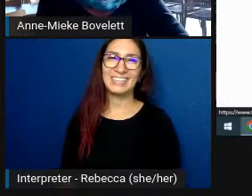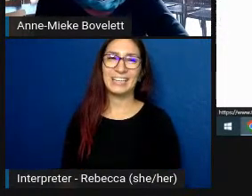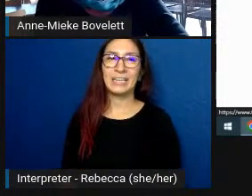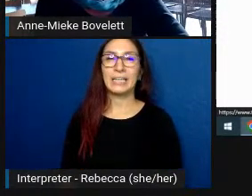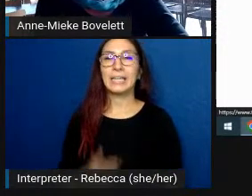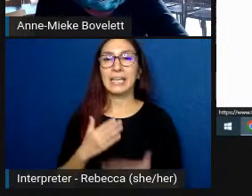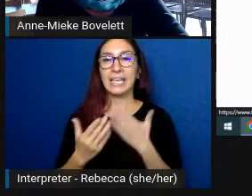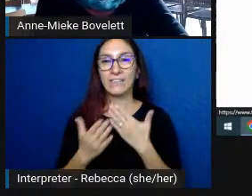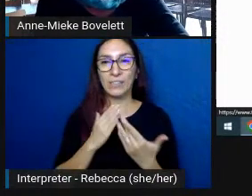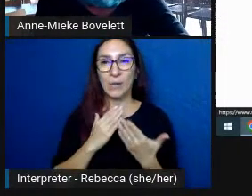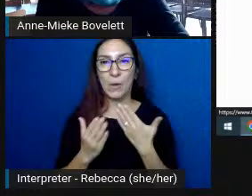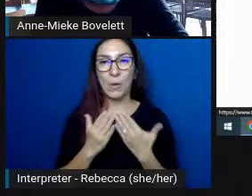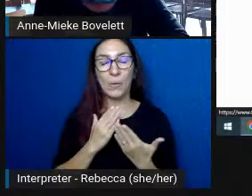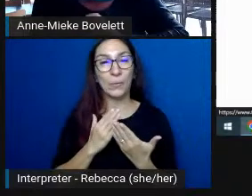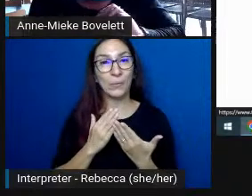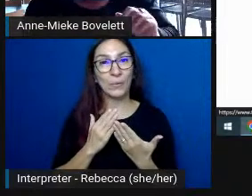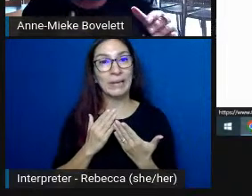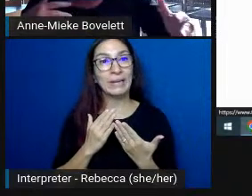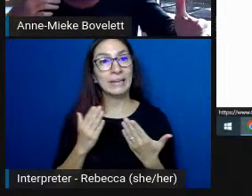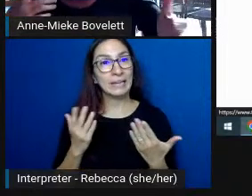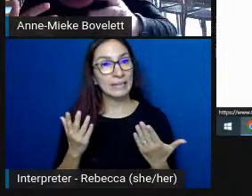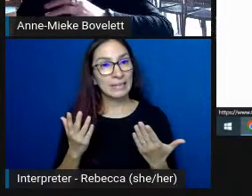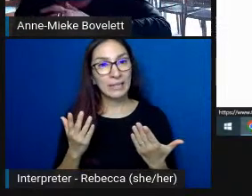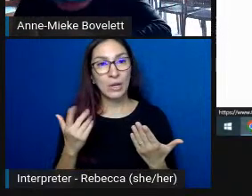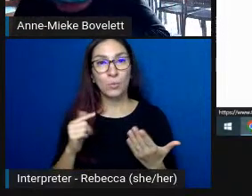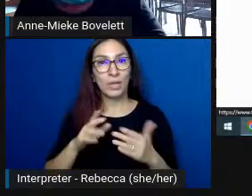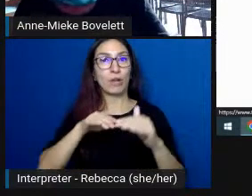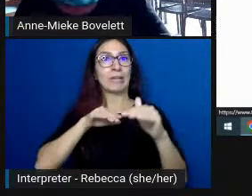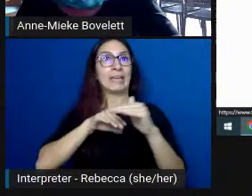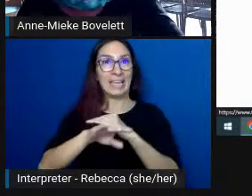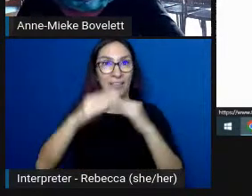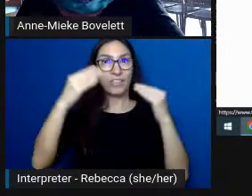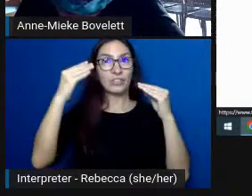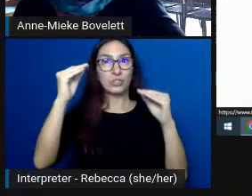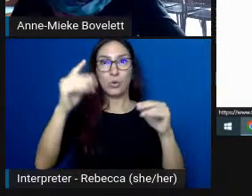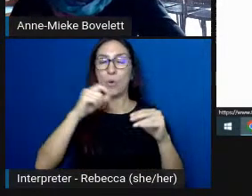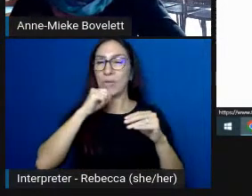demonstrated that Lazar Bulatovic: Thank you Anne.